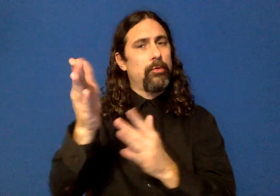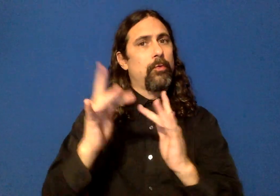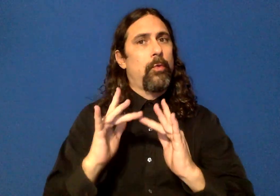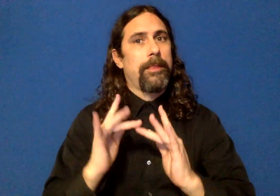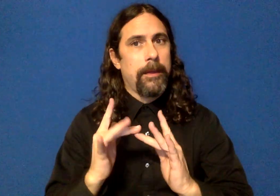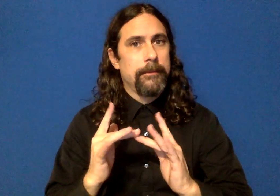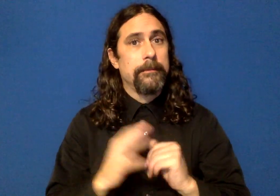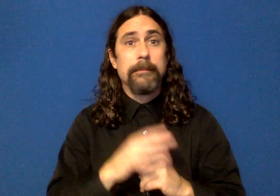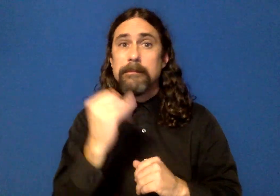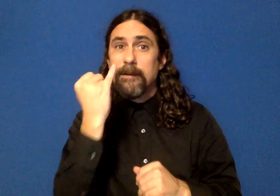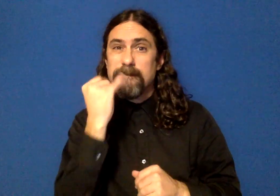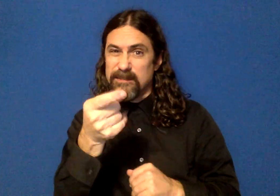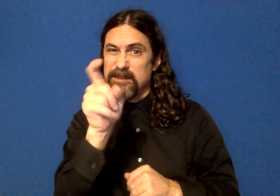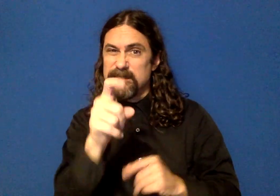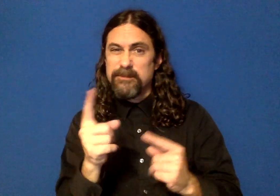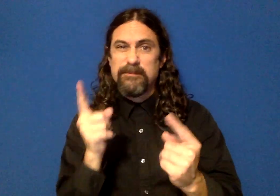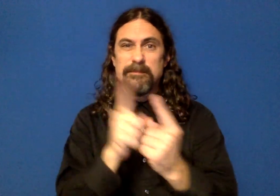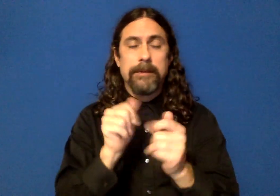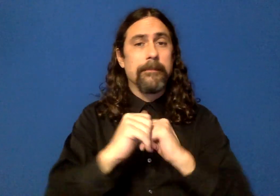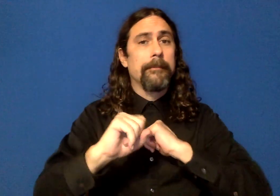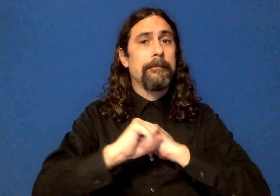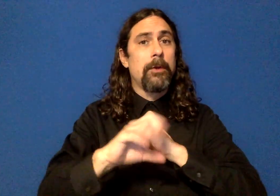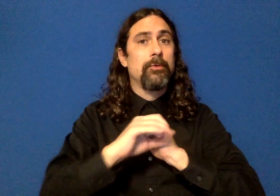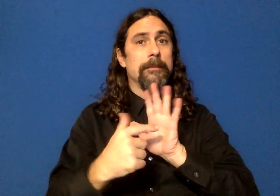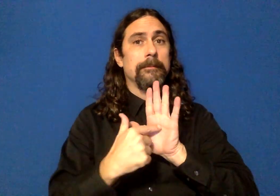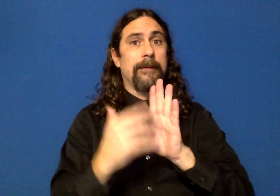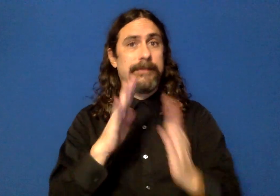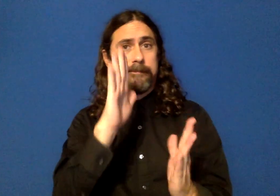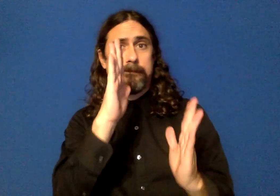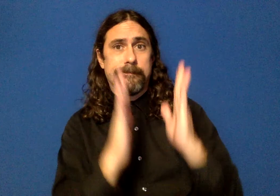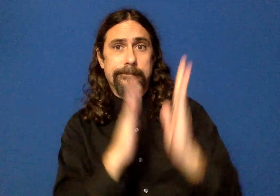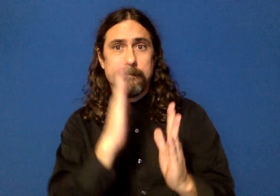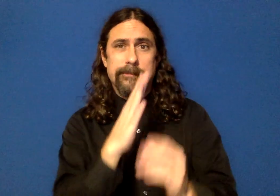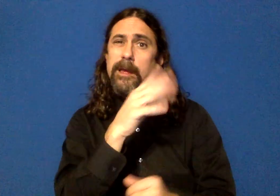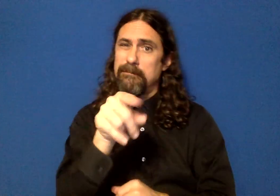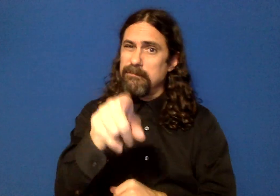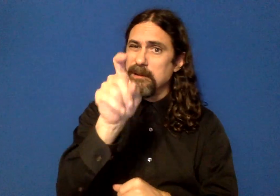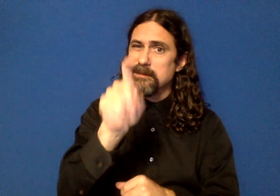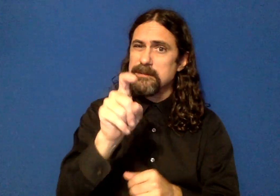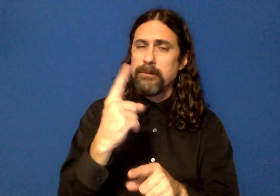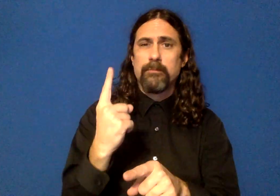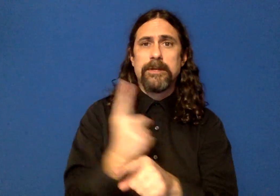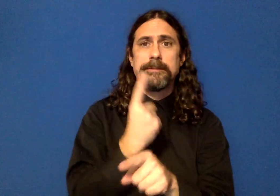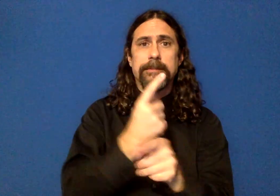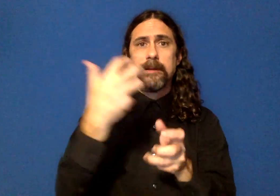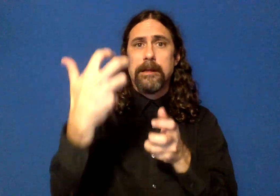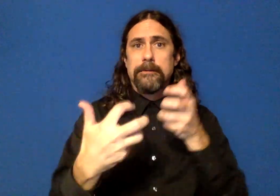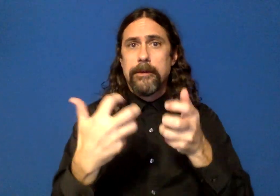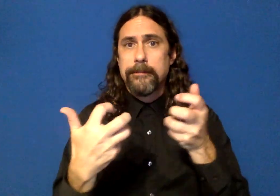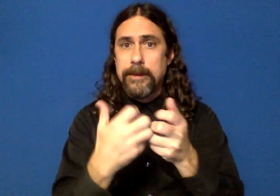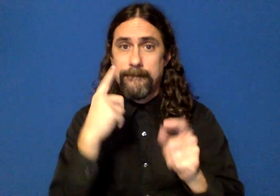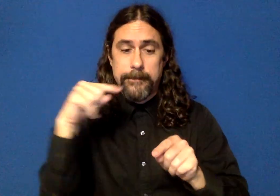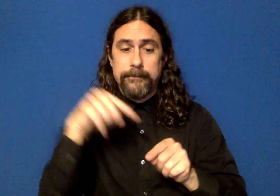in-person and require a reasonable accommodation for the meeting, be sure to request the reasonable